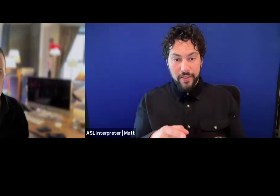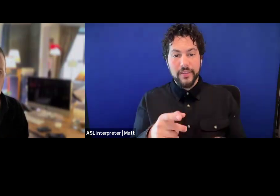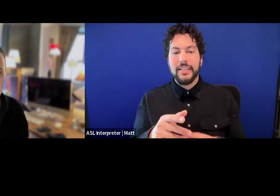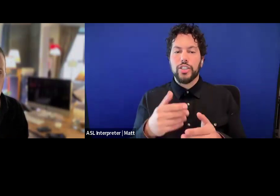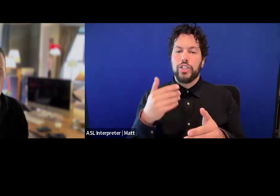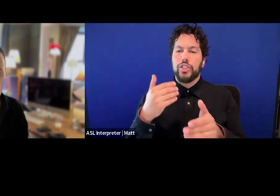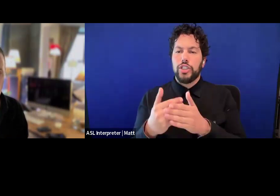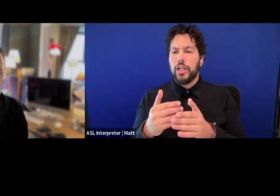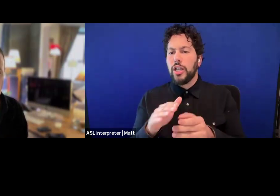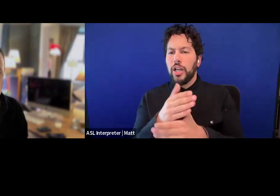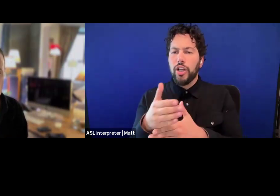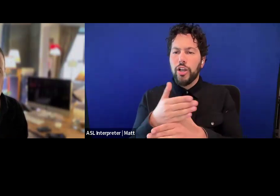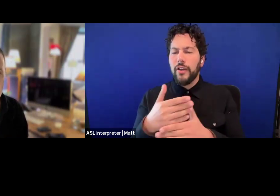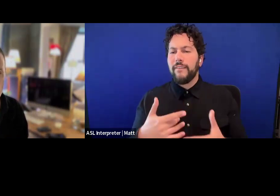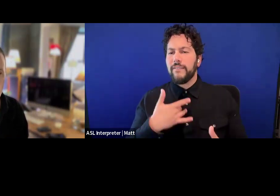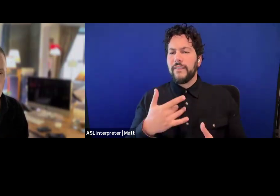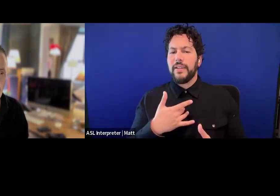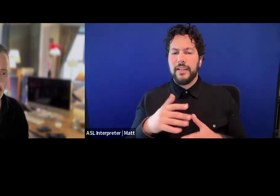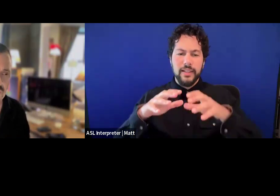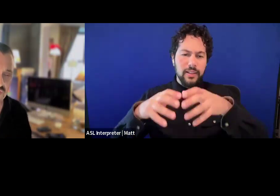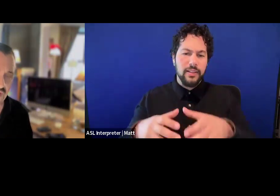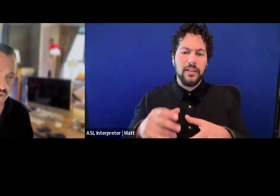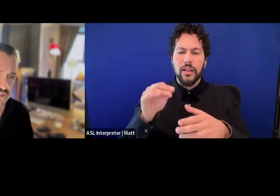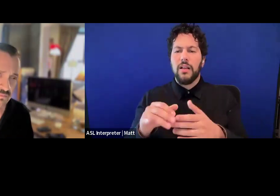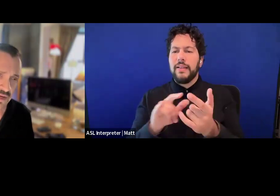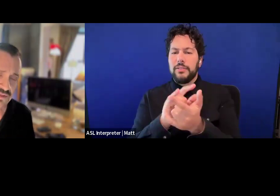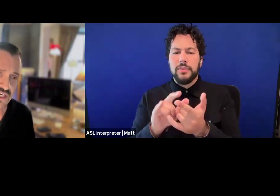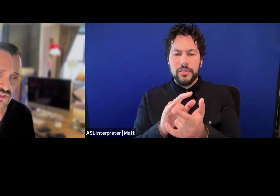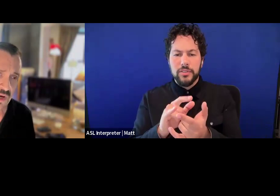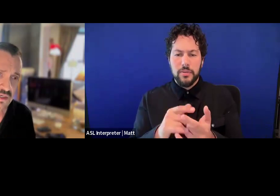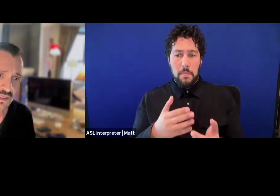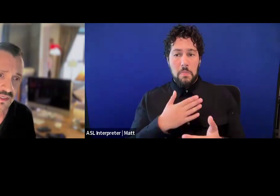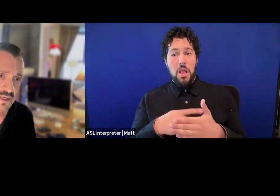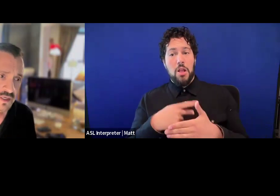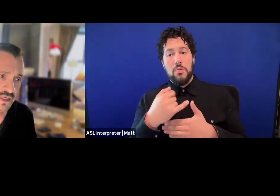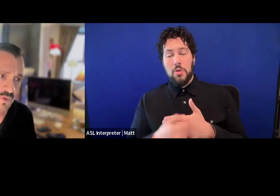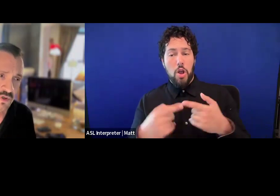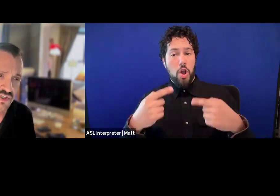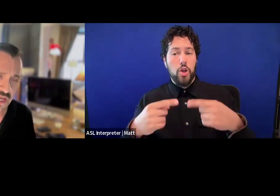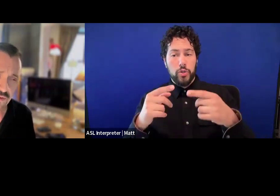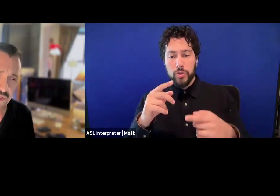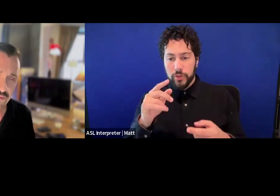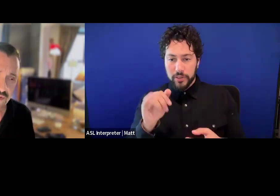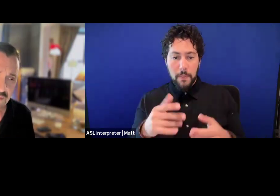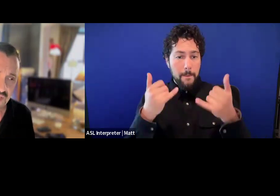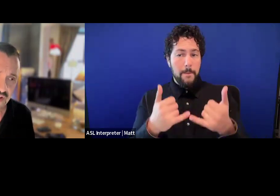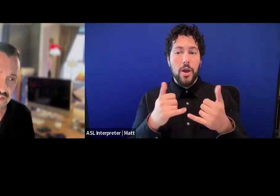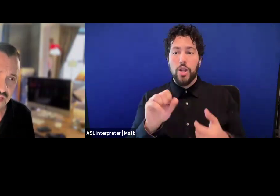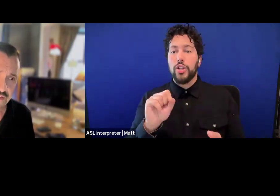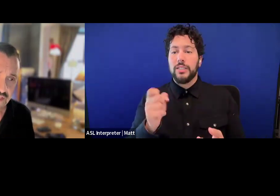A way of being in relation. My project argues that modern sexuality emerged not only through the naming of identities,